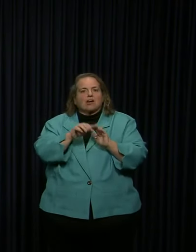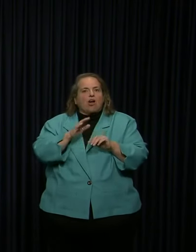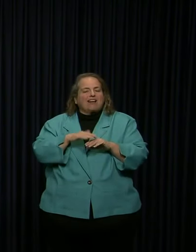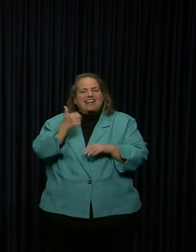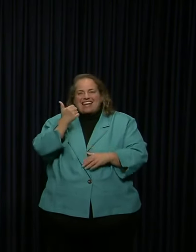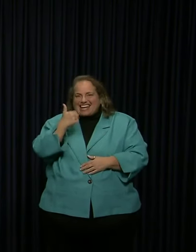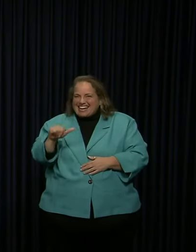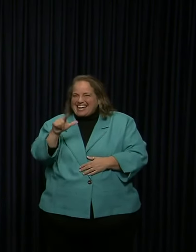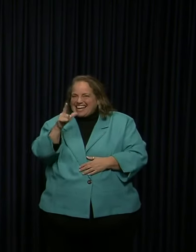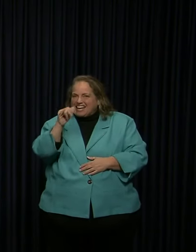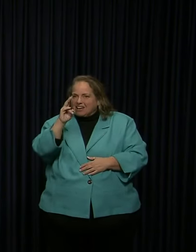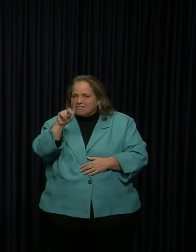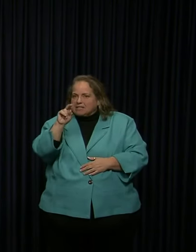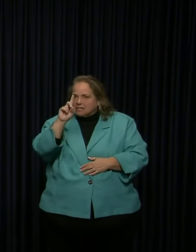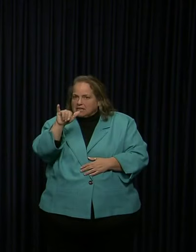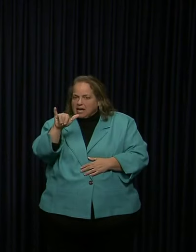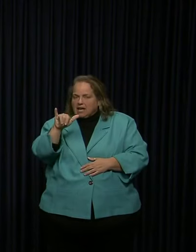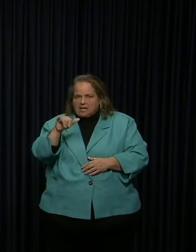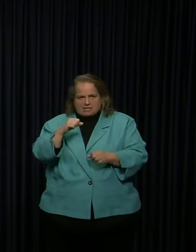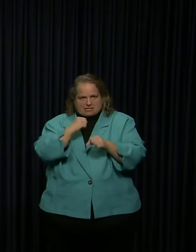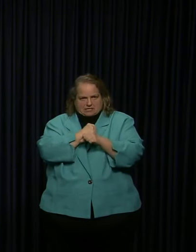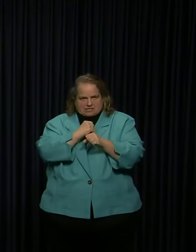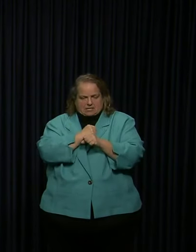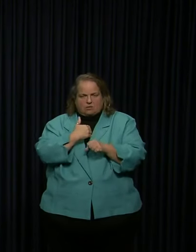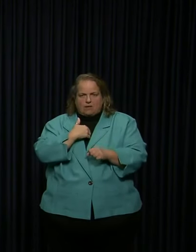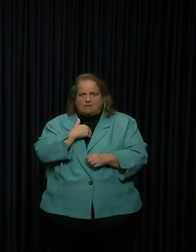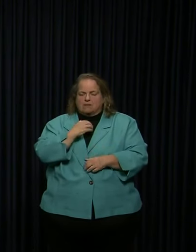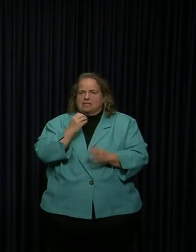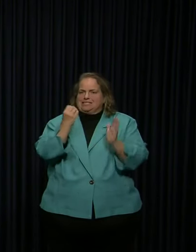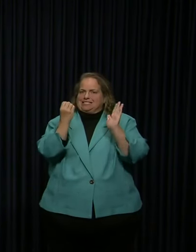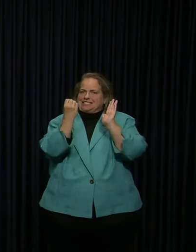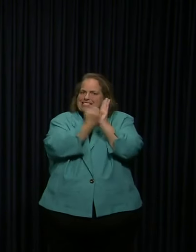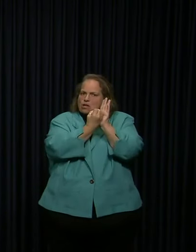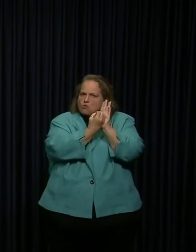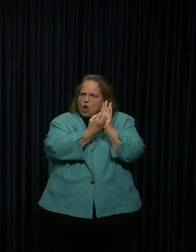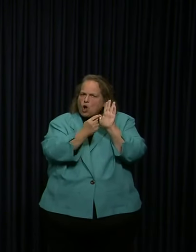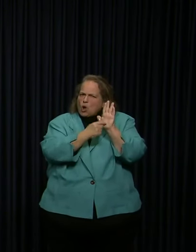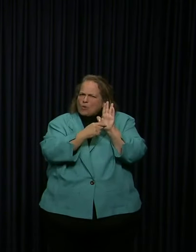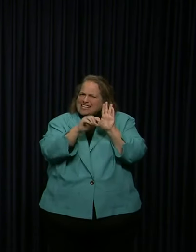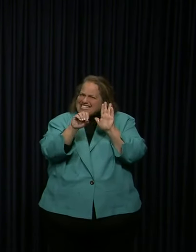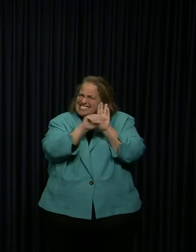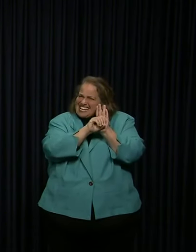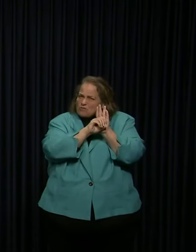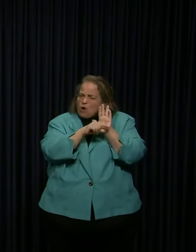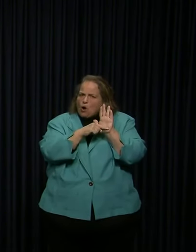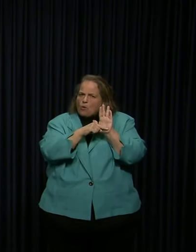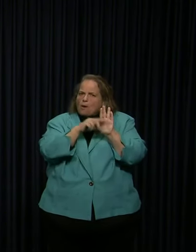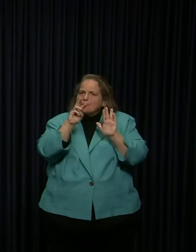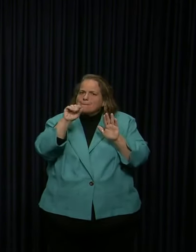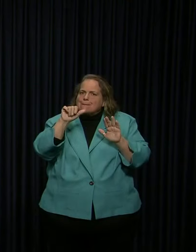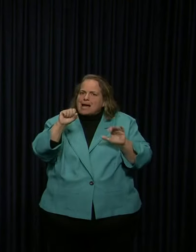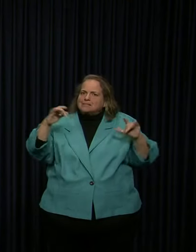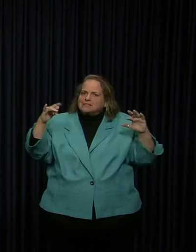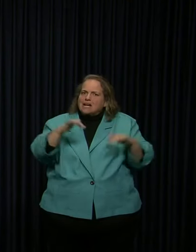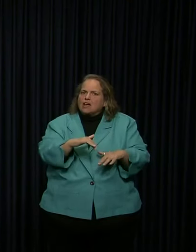MANY QUESTIONS ABOUT THE FRANKLIN COUNTY SITE TODAY, HOW DID IT GO. IT WENT REALLY WELL. WE DON'T HAVE A LOT OF ISSUES OTHER THAN WE COULD HAVE TESTED